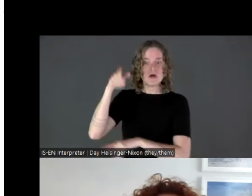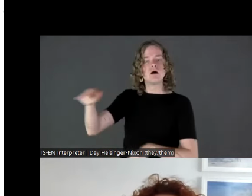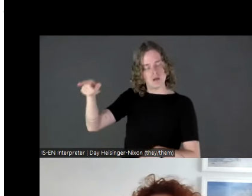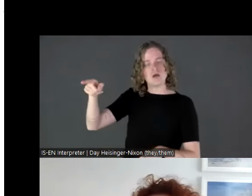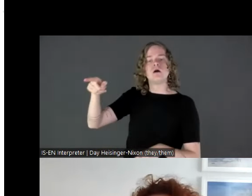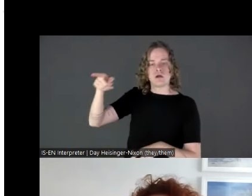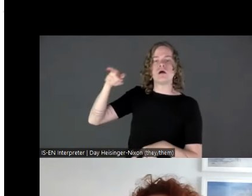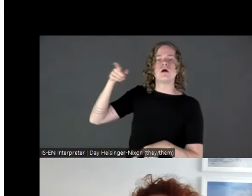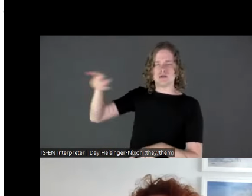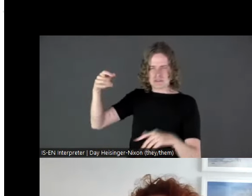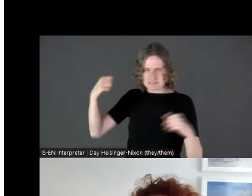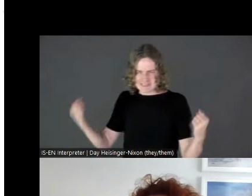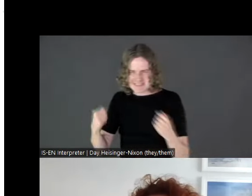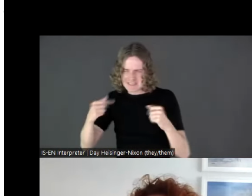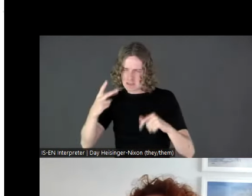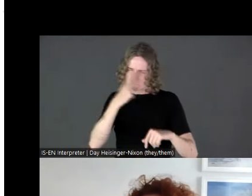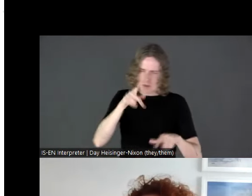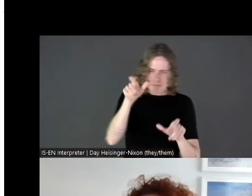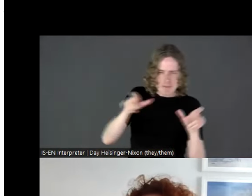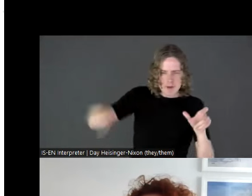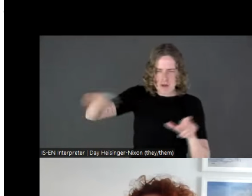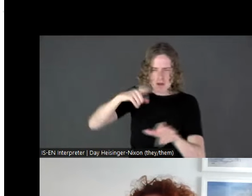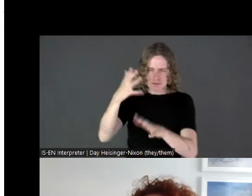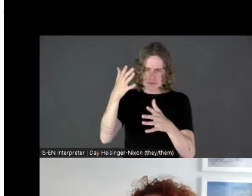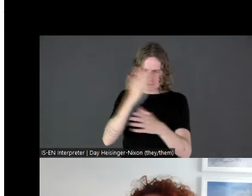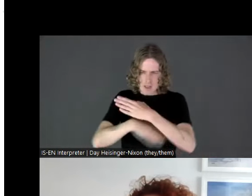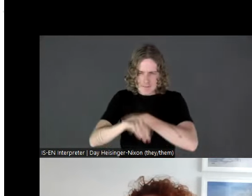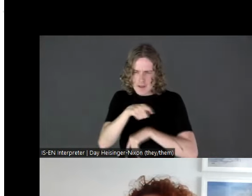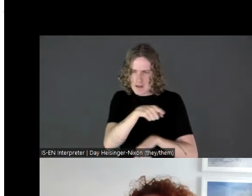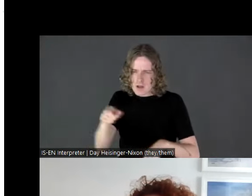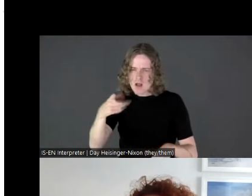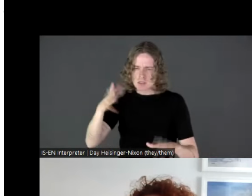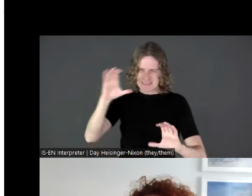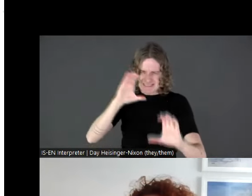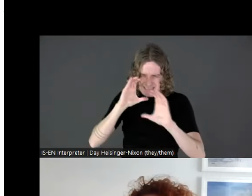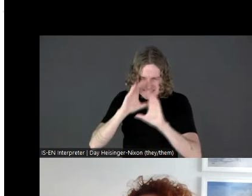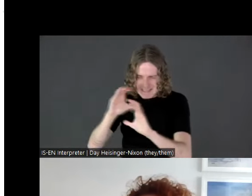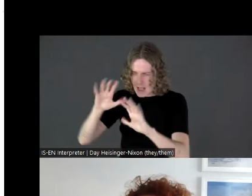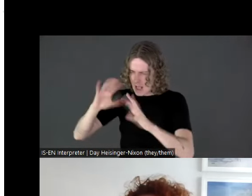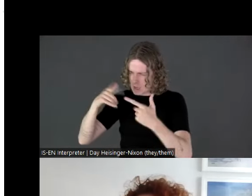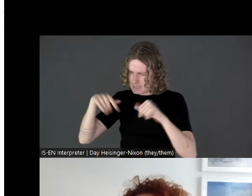to within the wash portfolio menstrual hygiene, management friendly and accessible